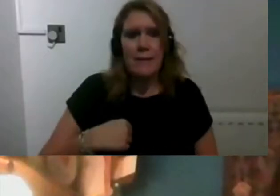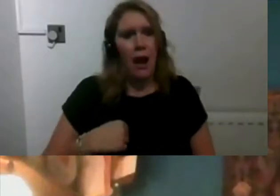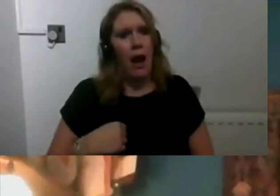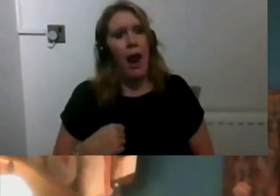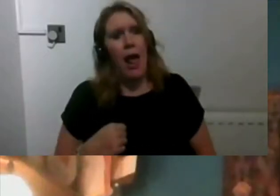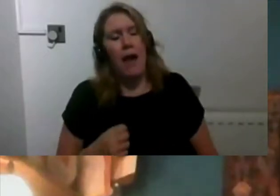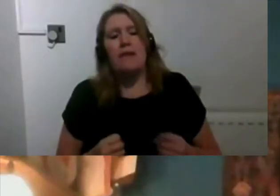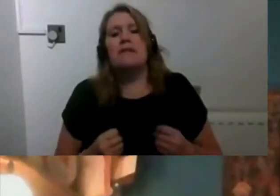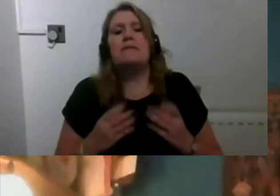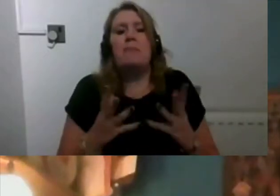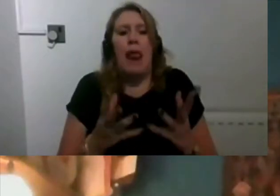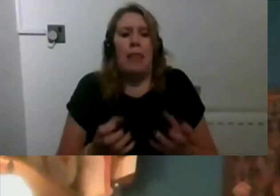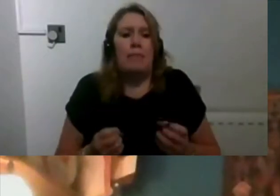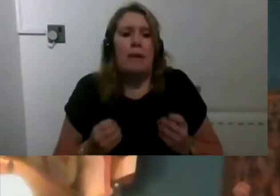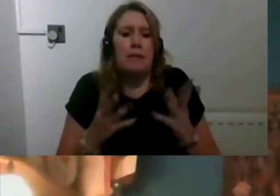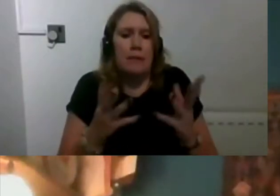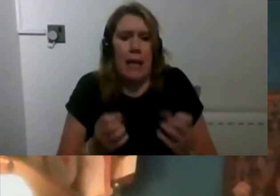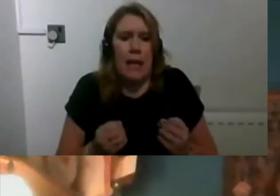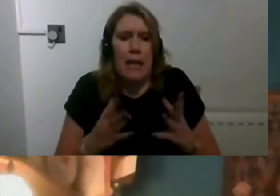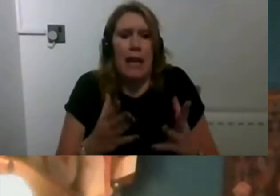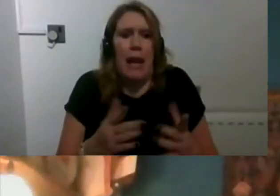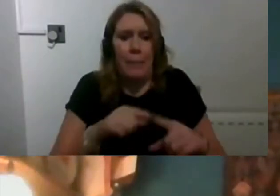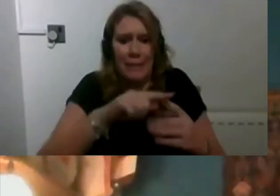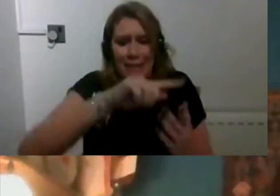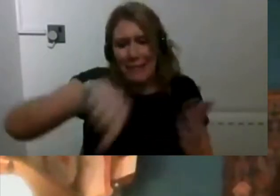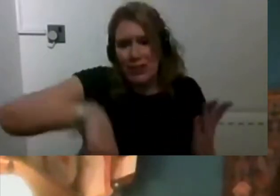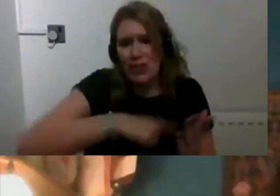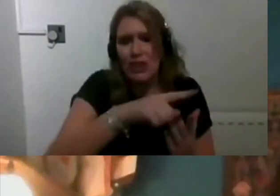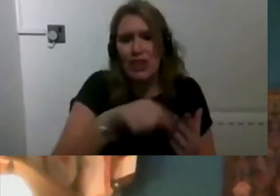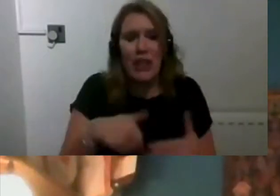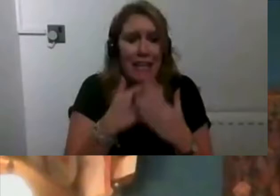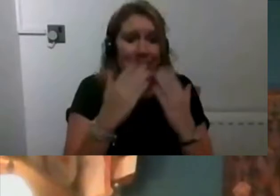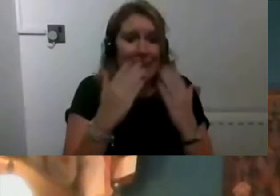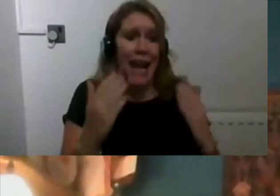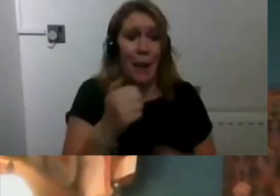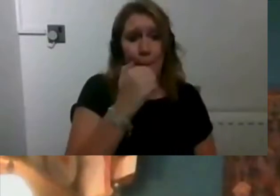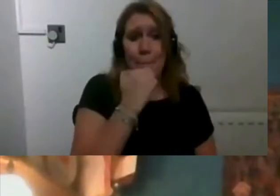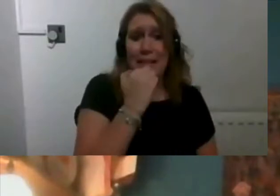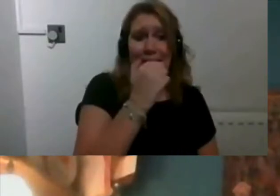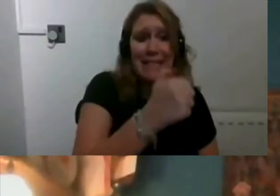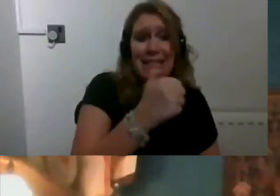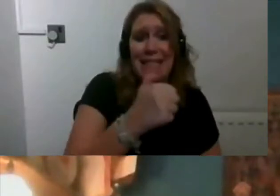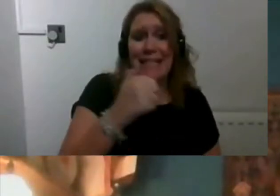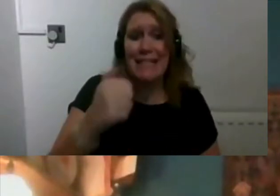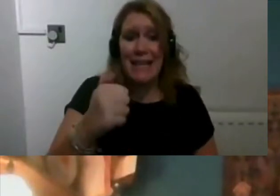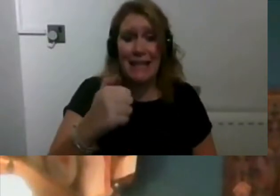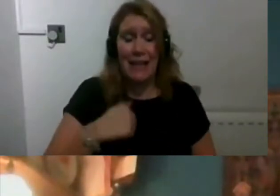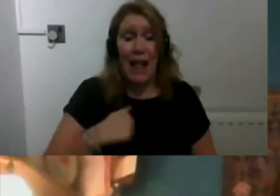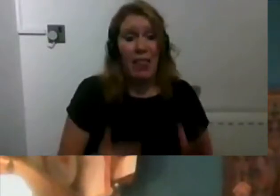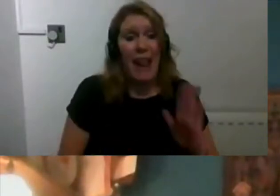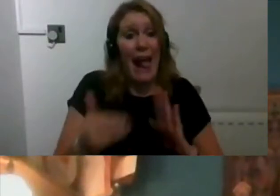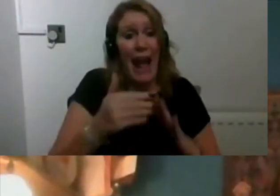Dish of the day that's number 666. From the angry takeaway. Add a 'd' to anger you have got danger.